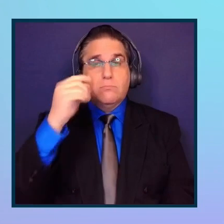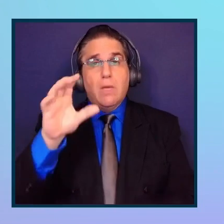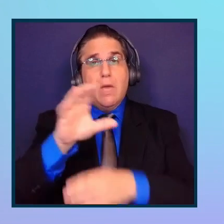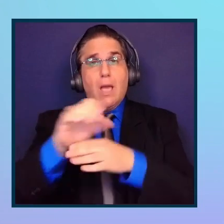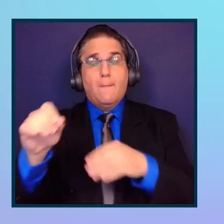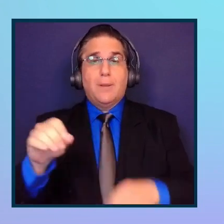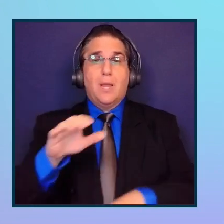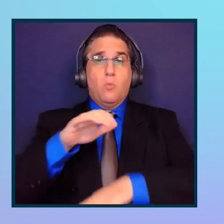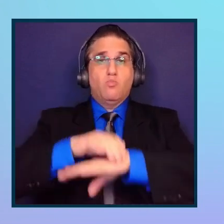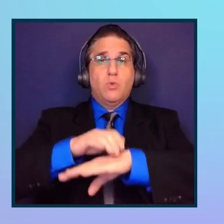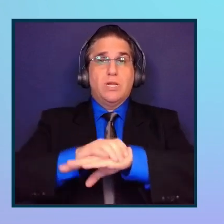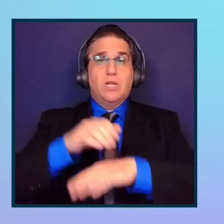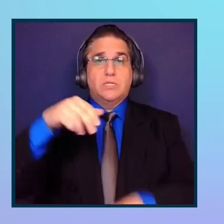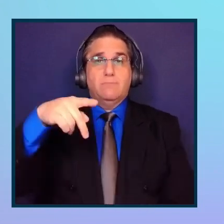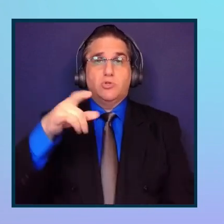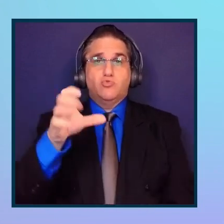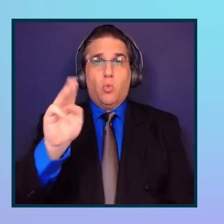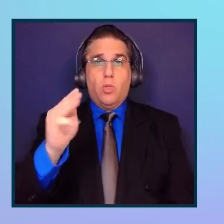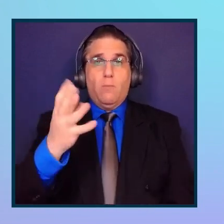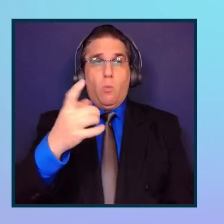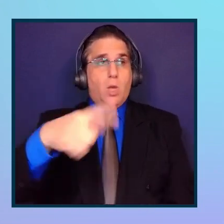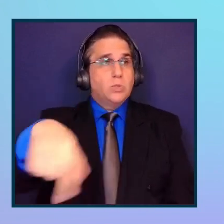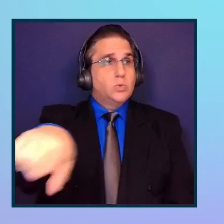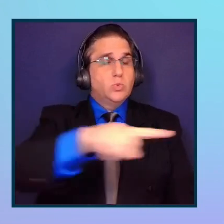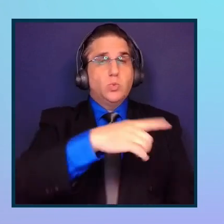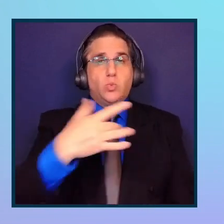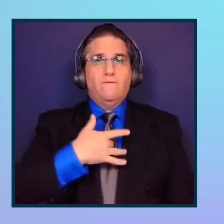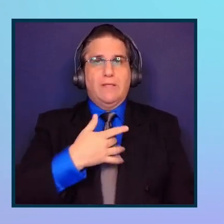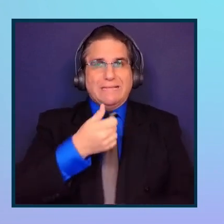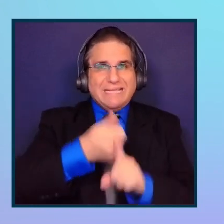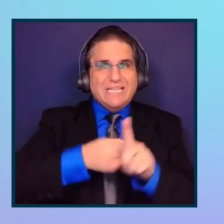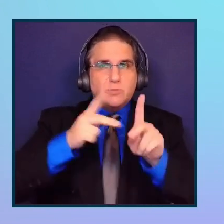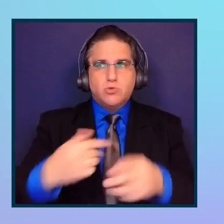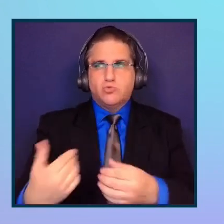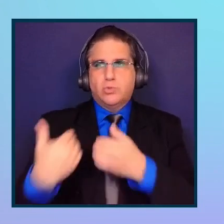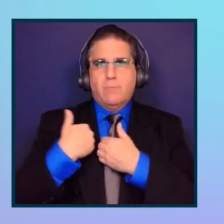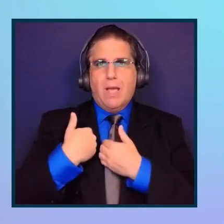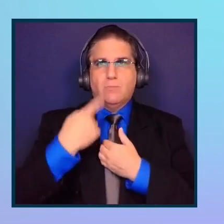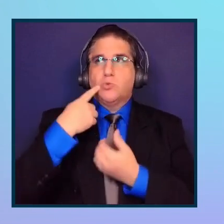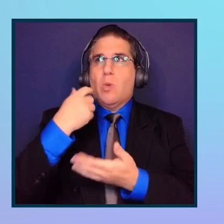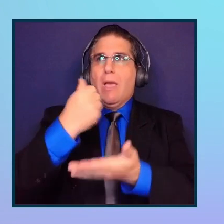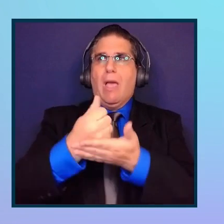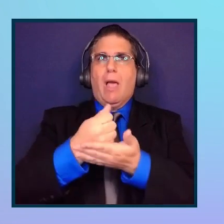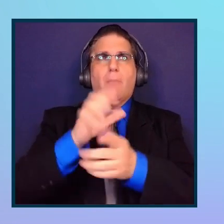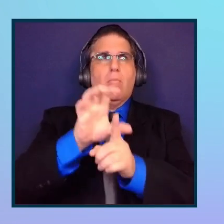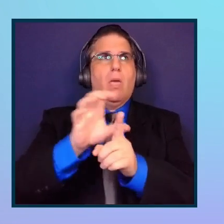we are personally responsible for our climate emergency. And if you could just lower your carbon footprint,